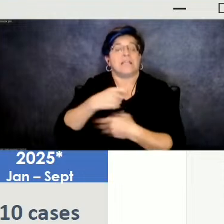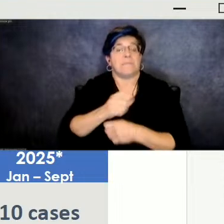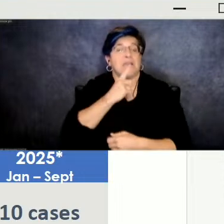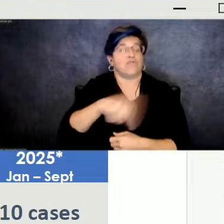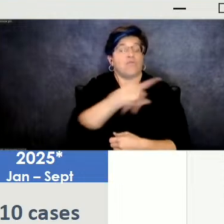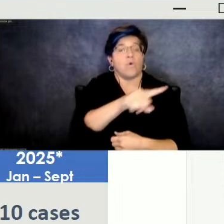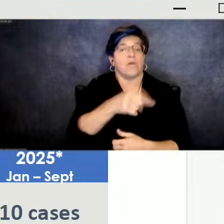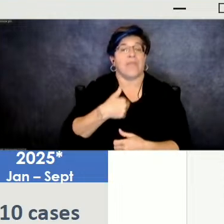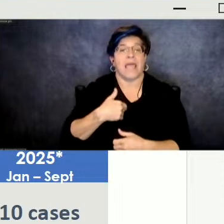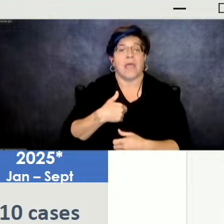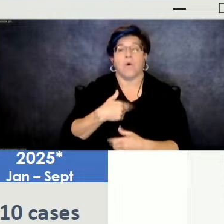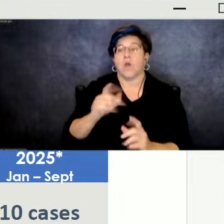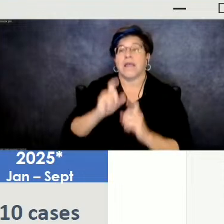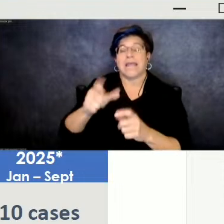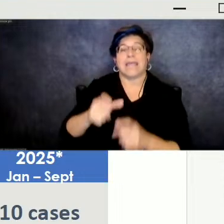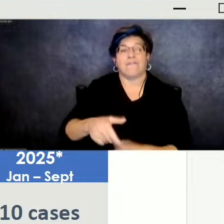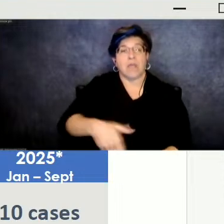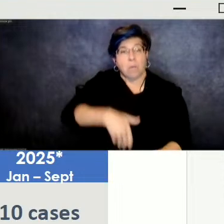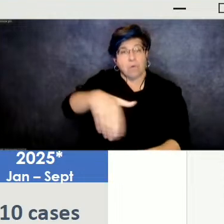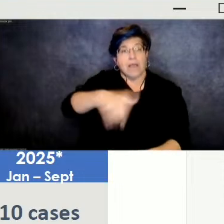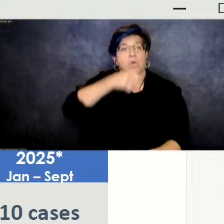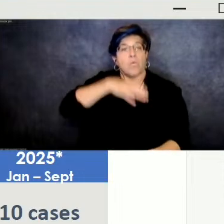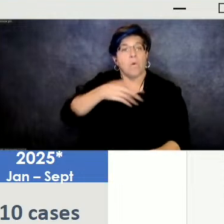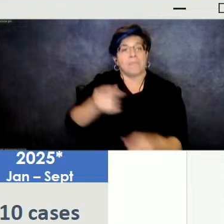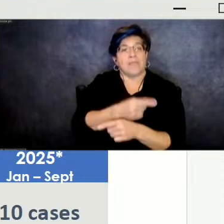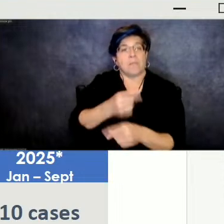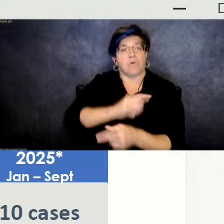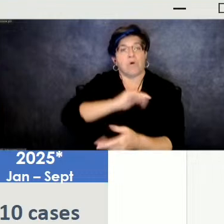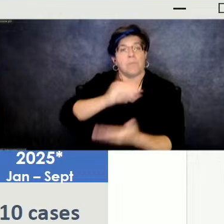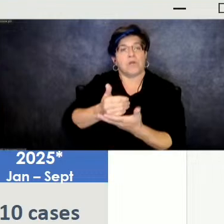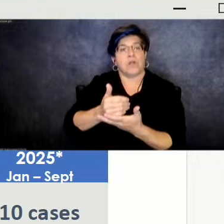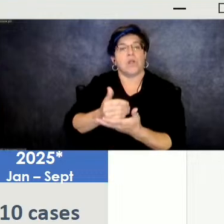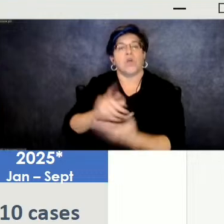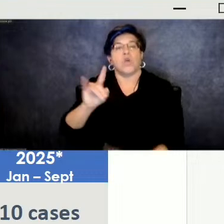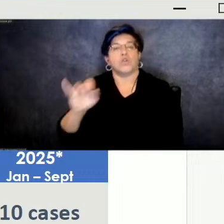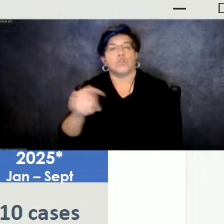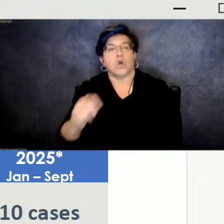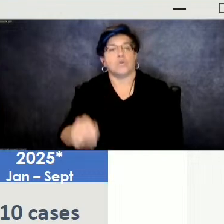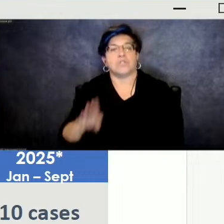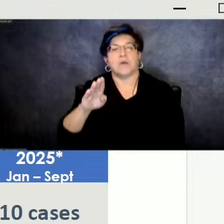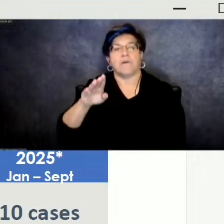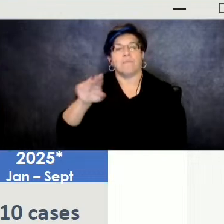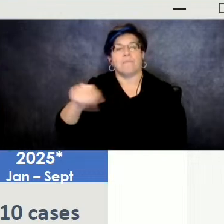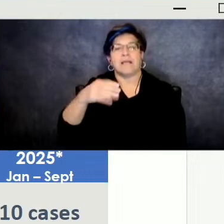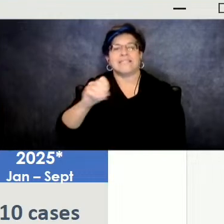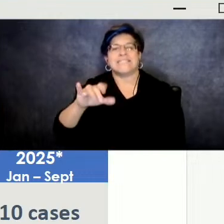DATE ON THE LATEST SCIENCE ABOUT HOW TO TREAT SYPHILIS TO MAKE SURE THEY WERE GIVING